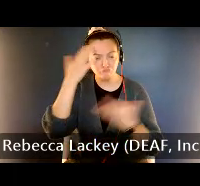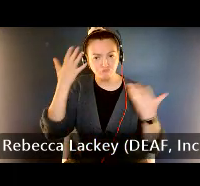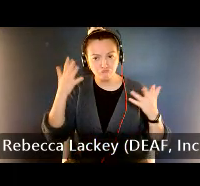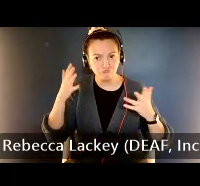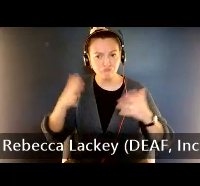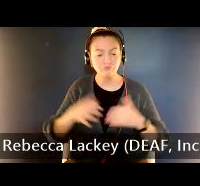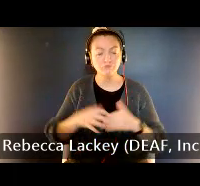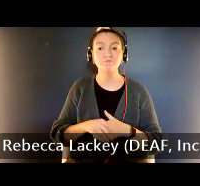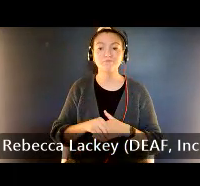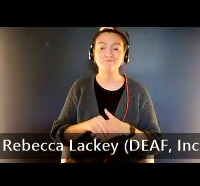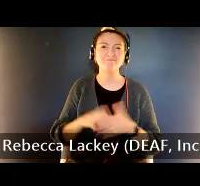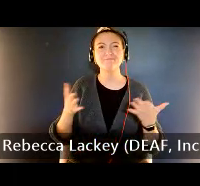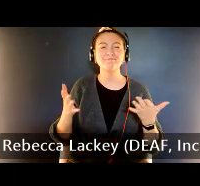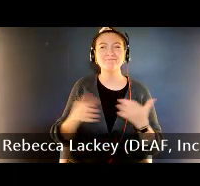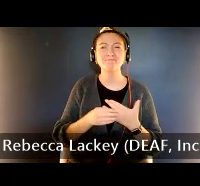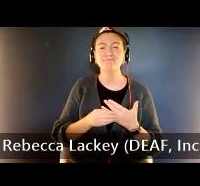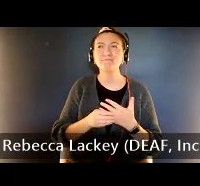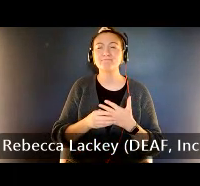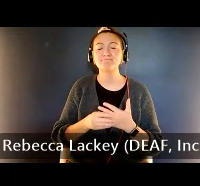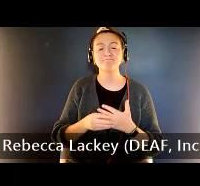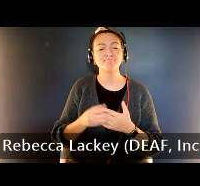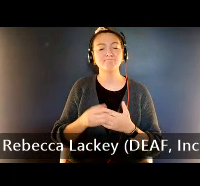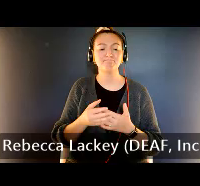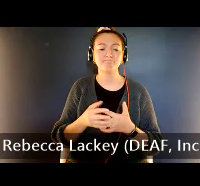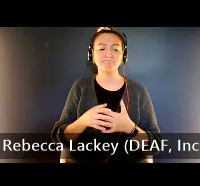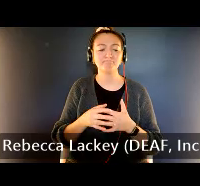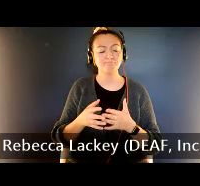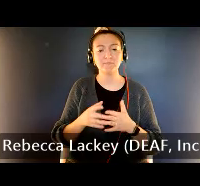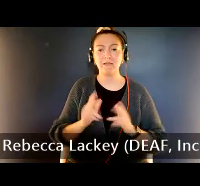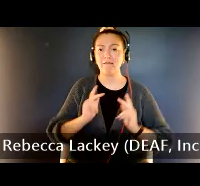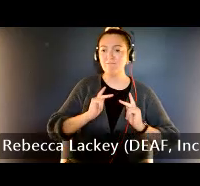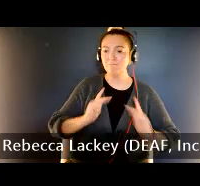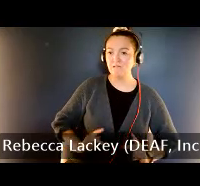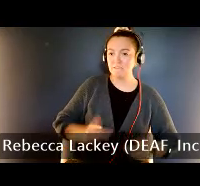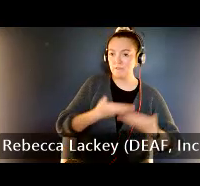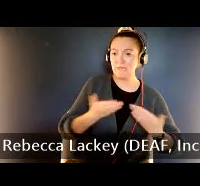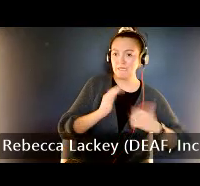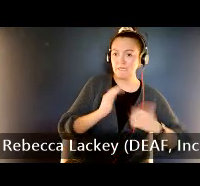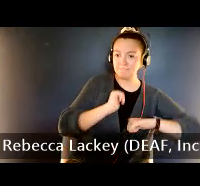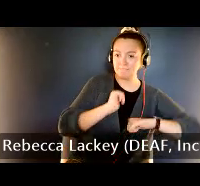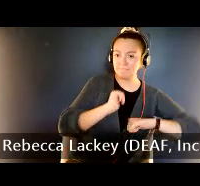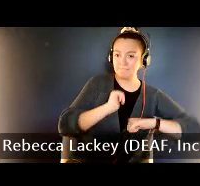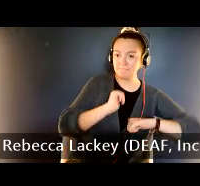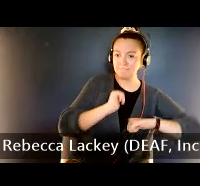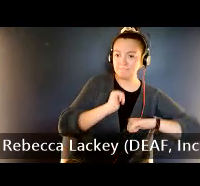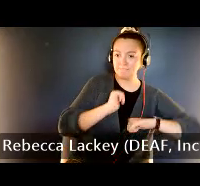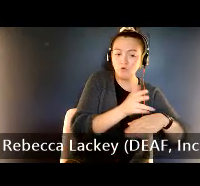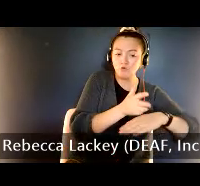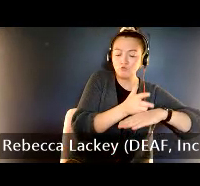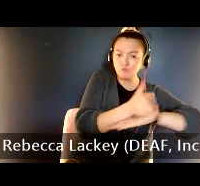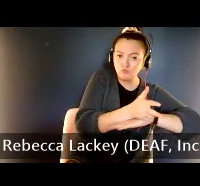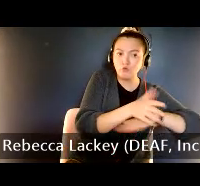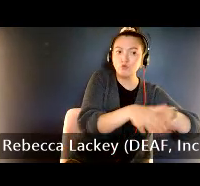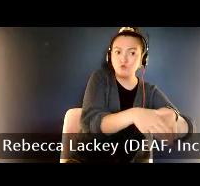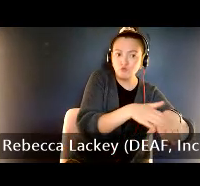It's pretty much a combination of physical features that slow motor vehicles down in residential neighborhoods,